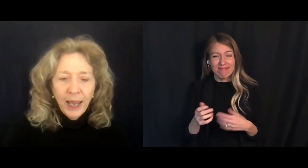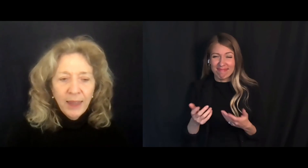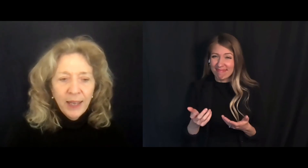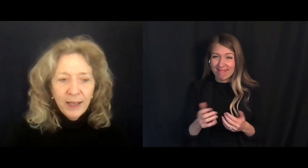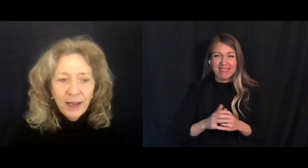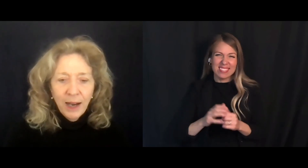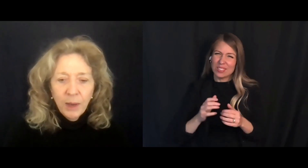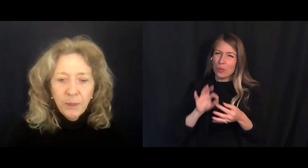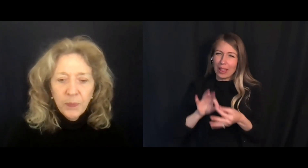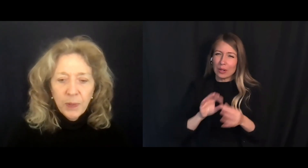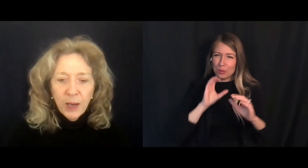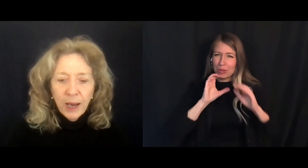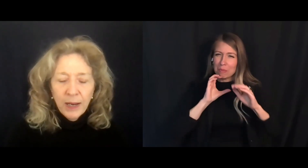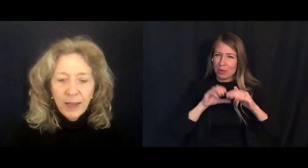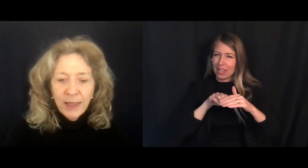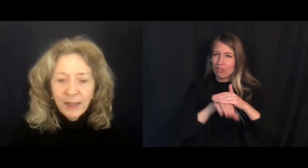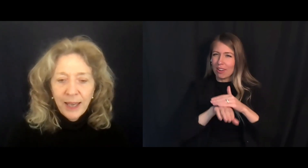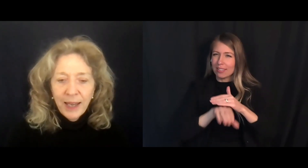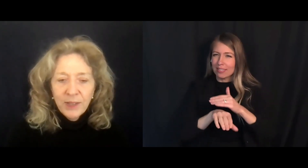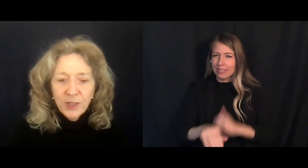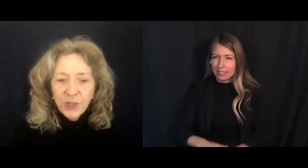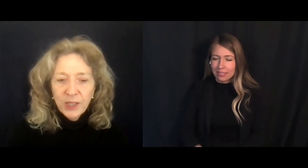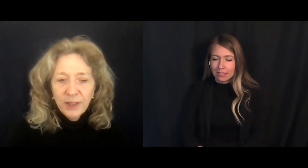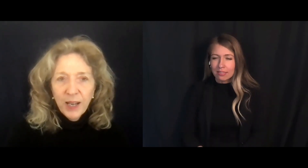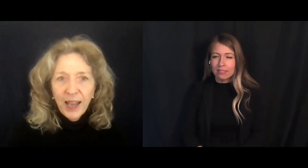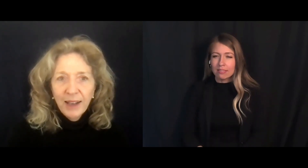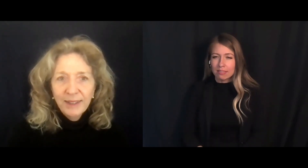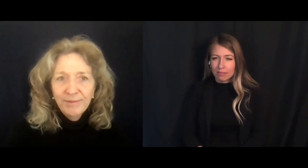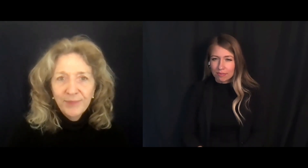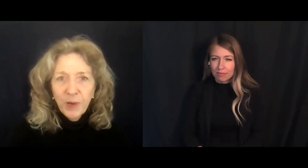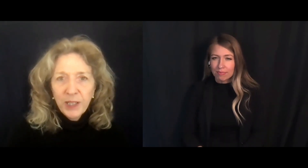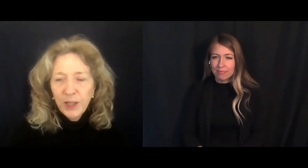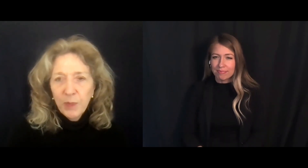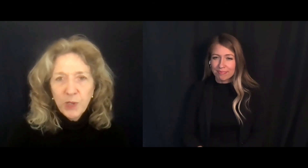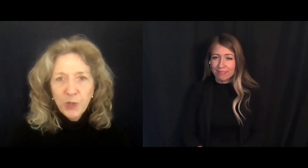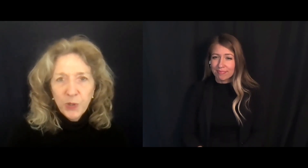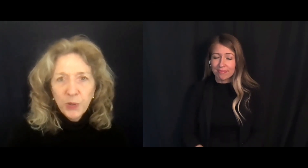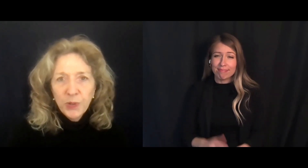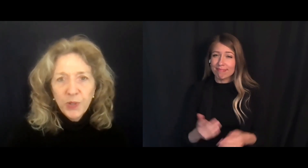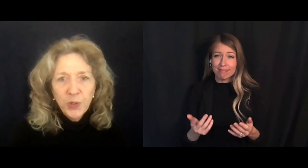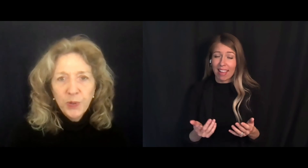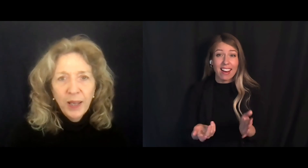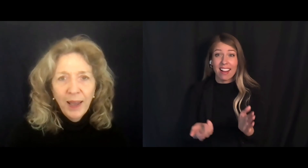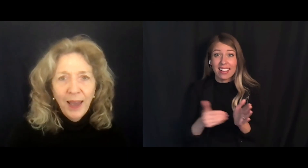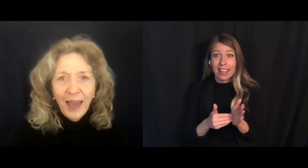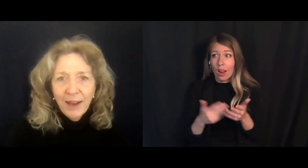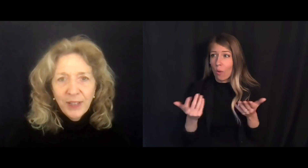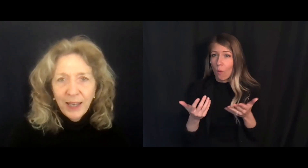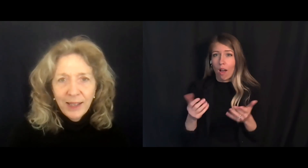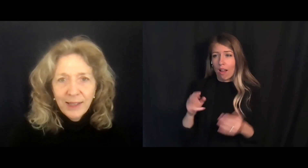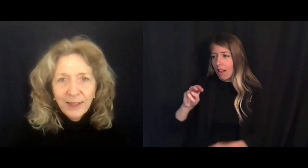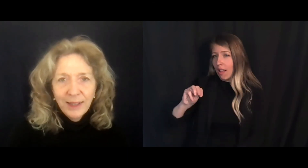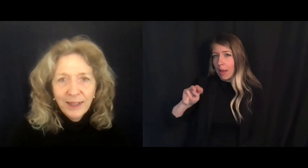And then I think, again, just what can the Commission do to advocate